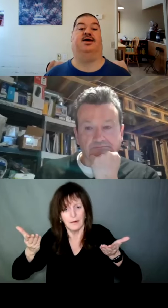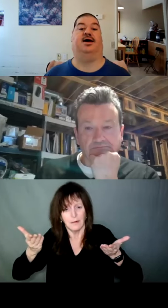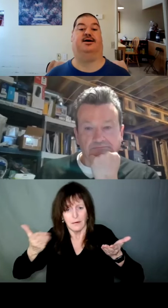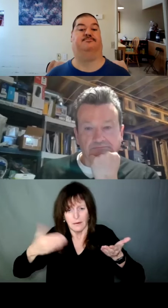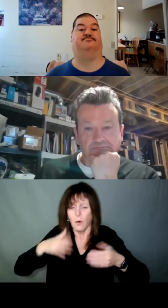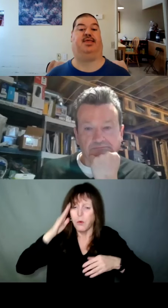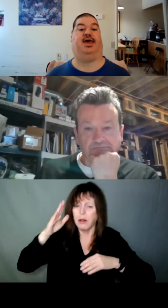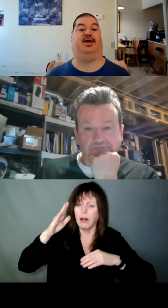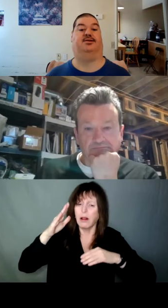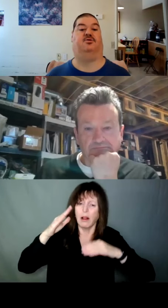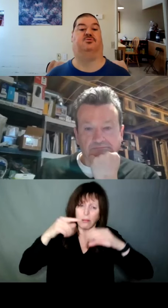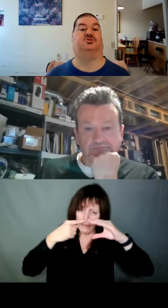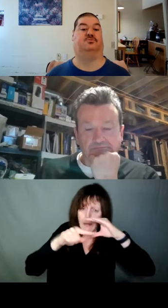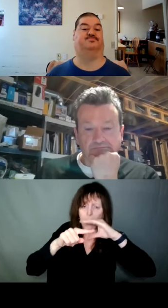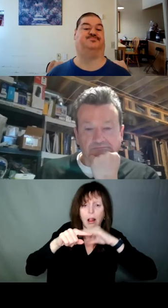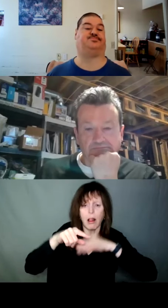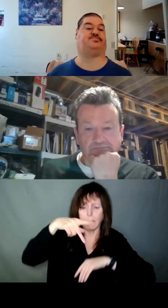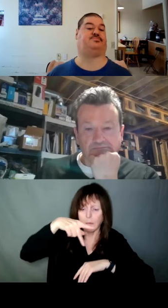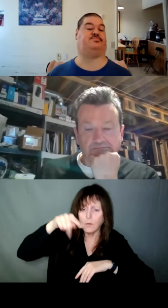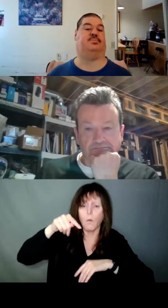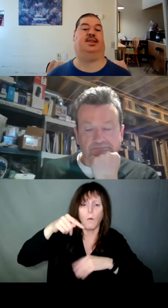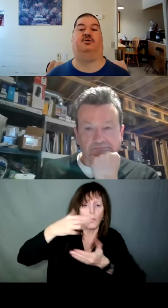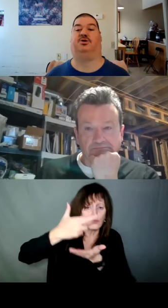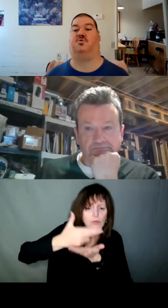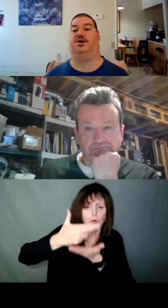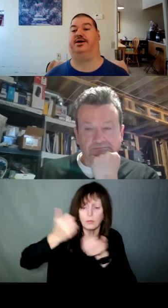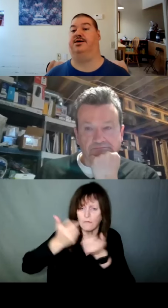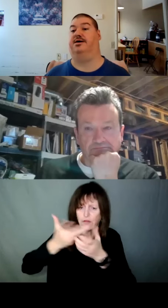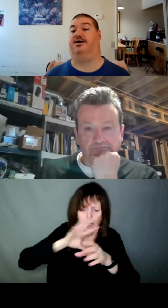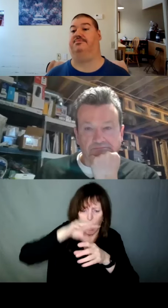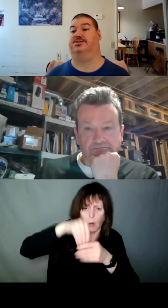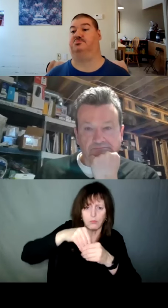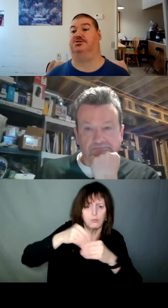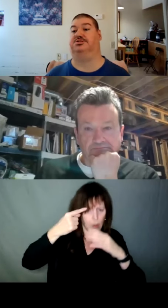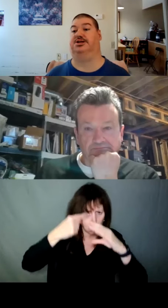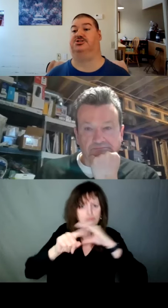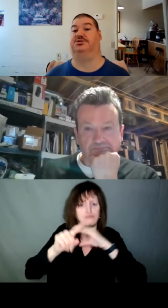Once again, thank everyone and I will be sending out the PowerPoint